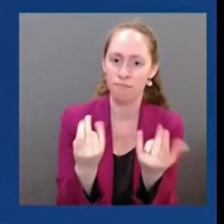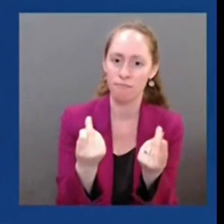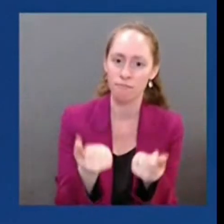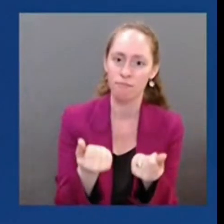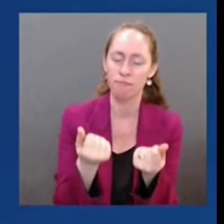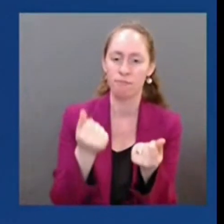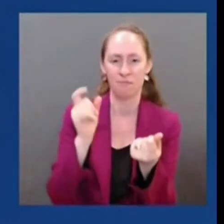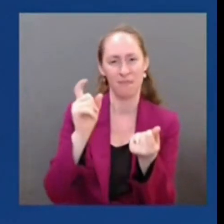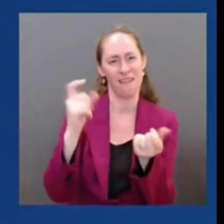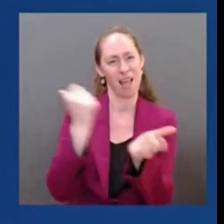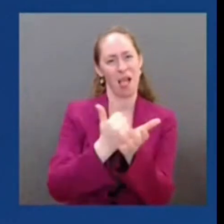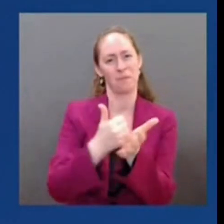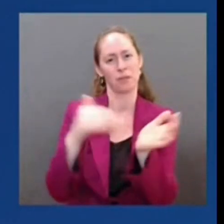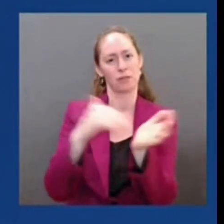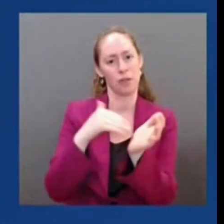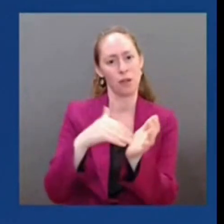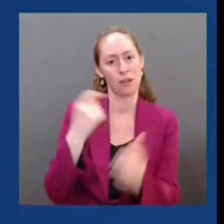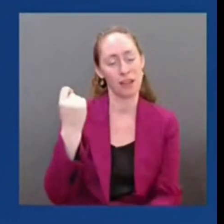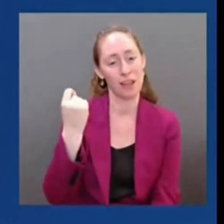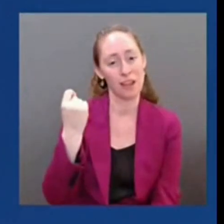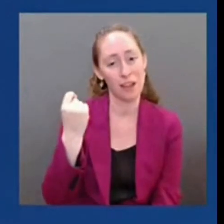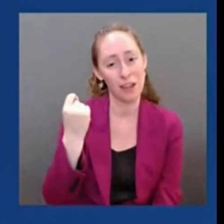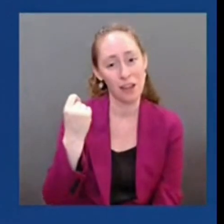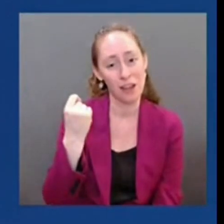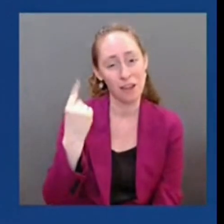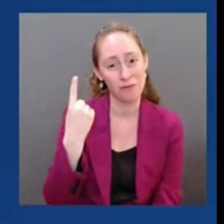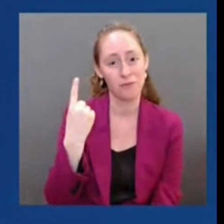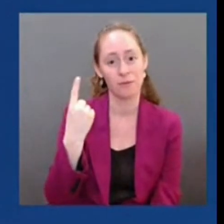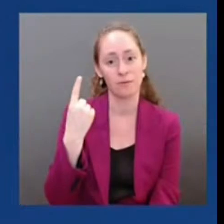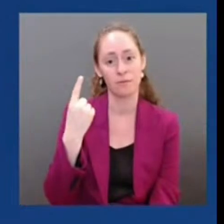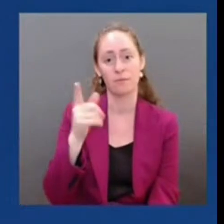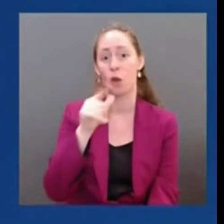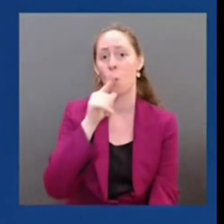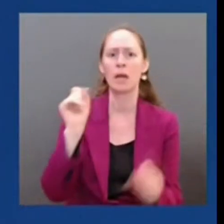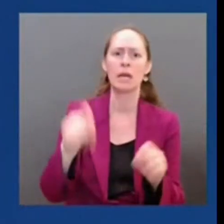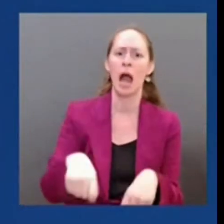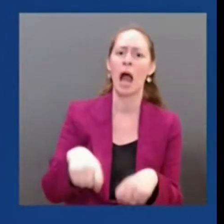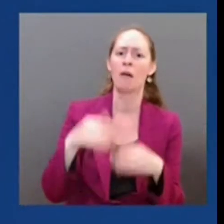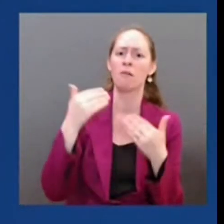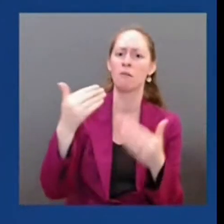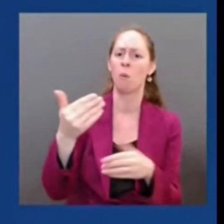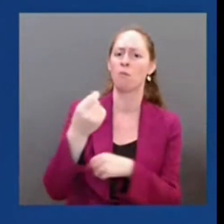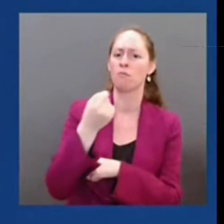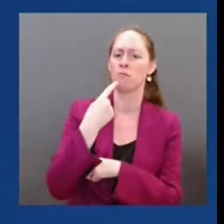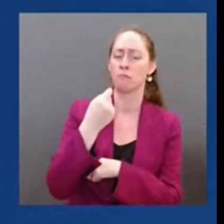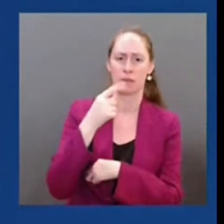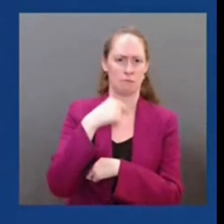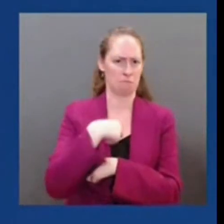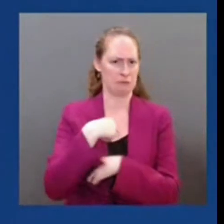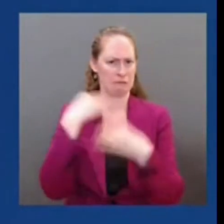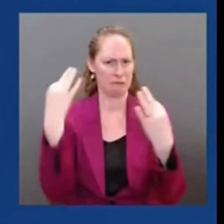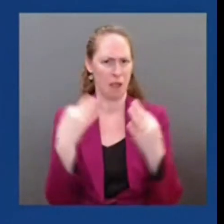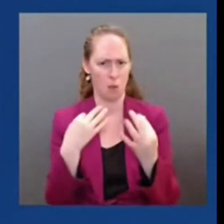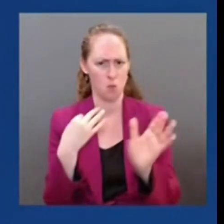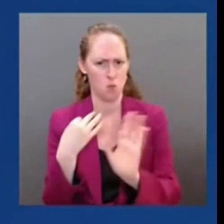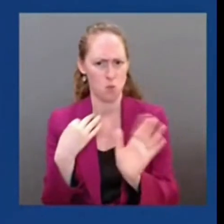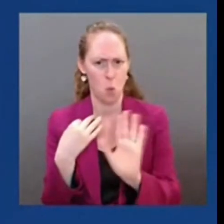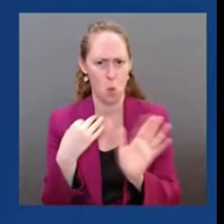STRONG ON HELPING DOCTORS UNDERSTAND THAT THE RANGE OF PEOPLE ELIGIBLE IS QUITE BROAD.